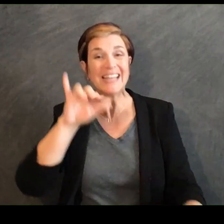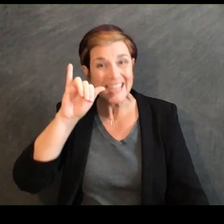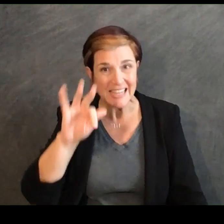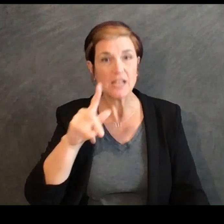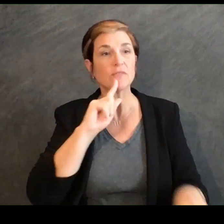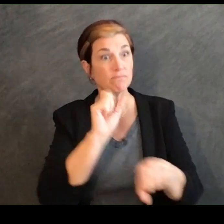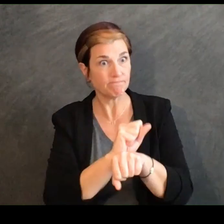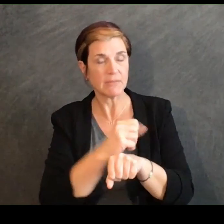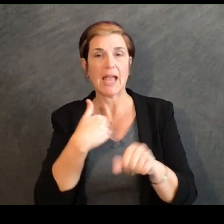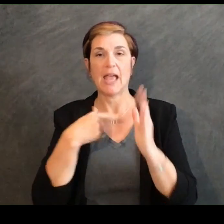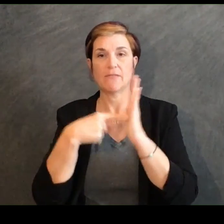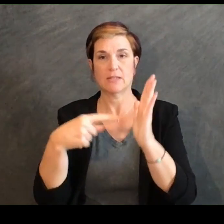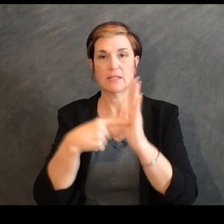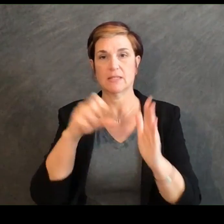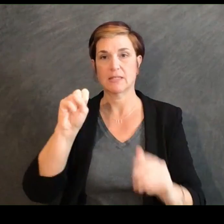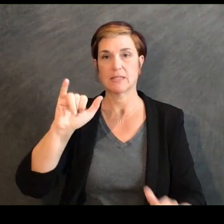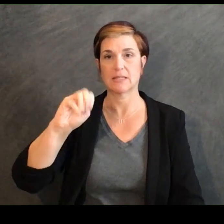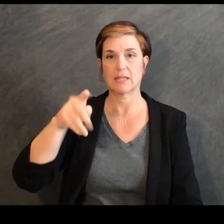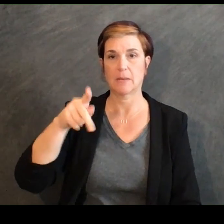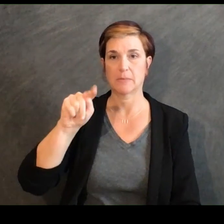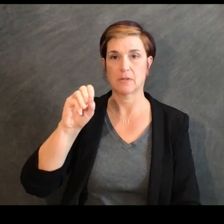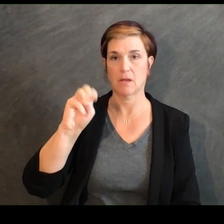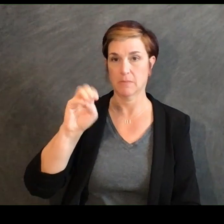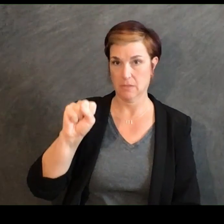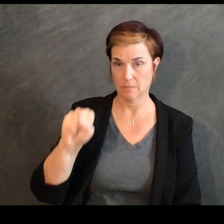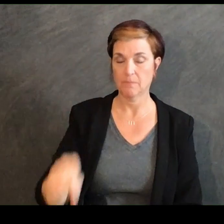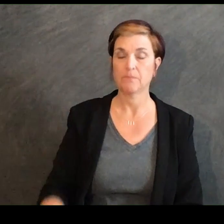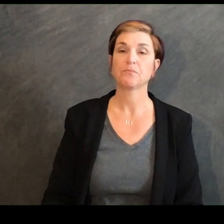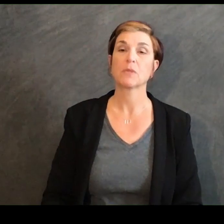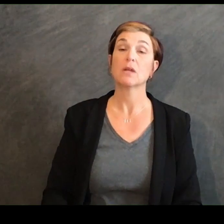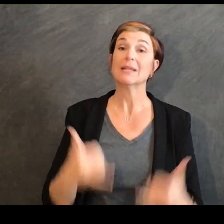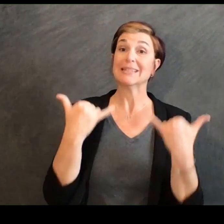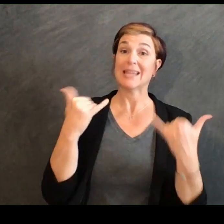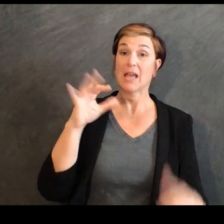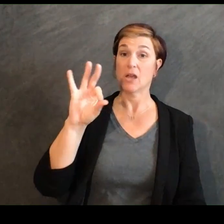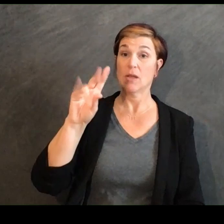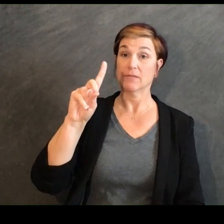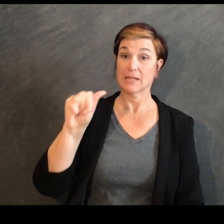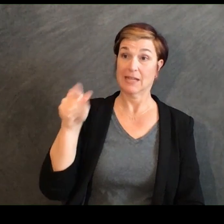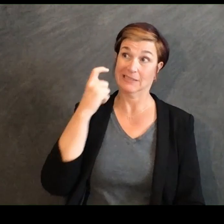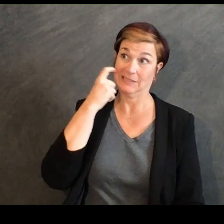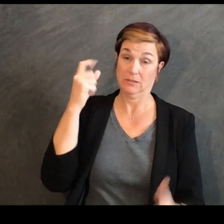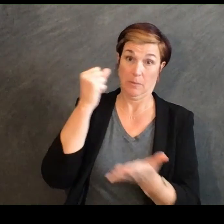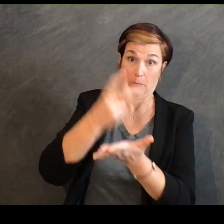authorities the FDA approved a new test for the virus we did this within hours